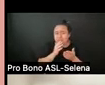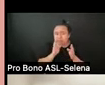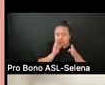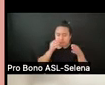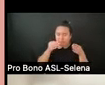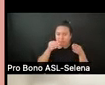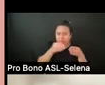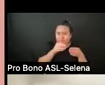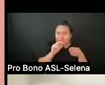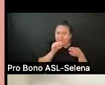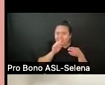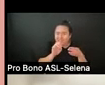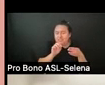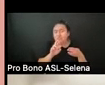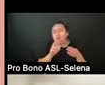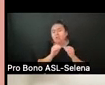And you have to have production costs remaining.